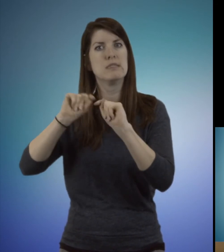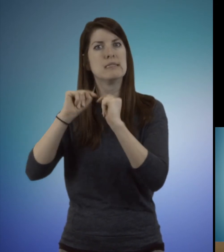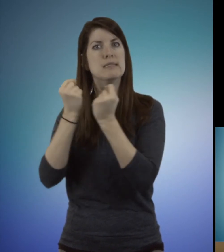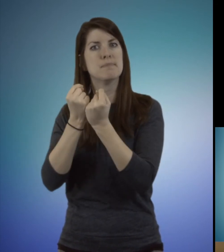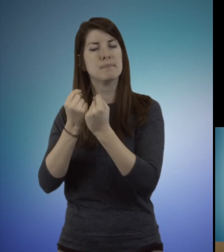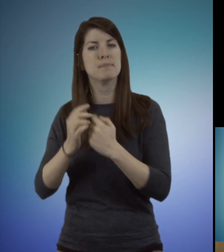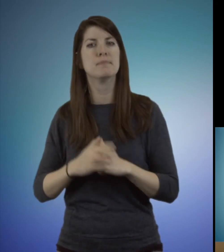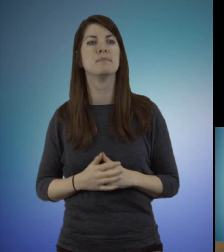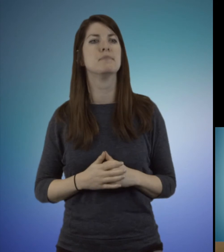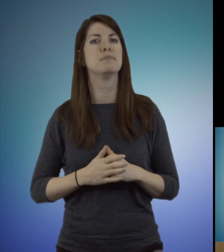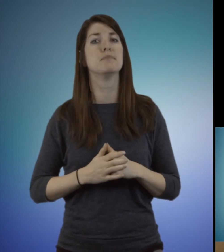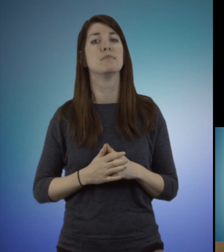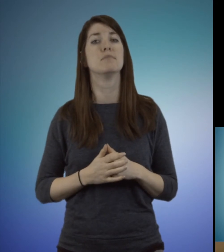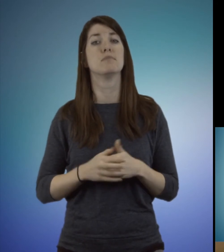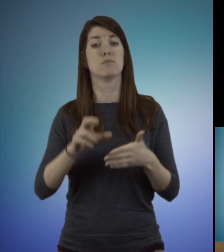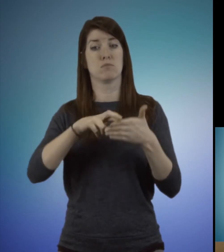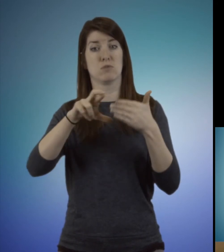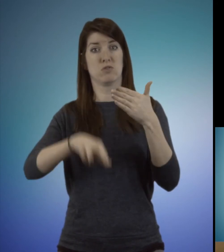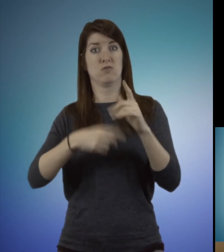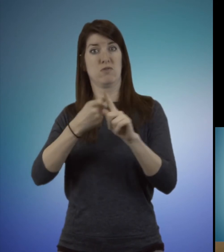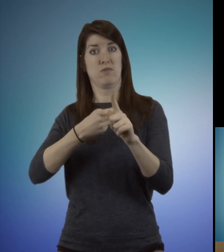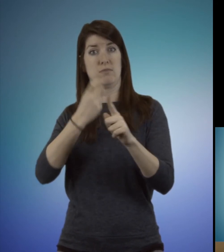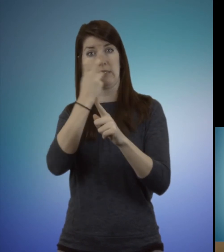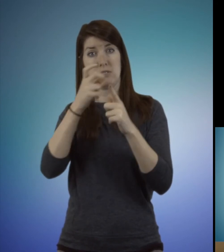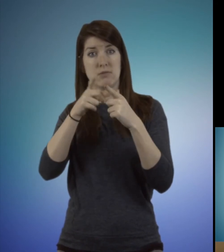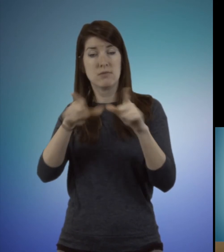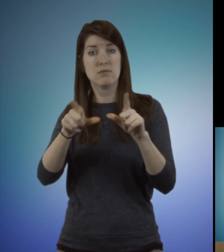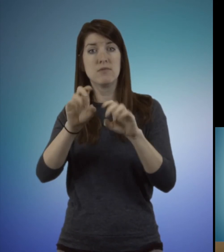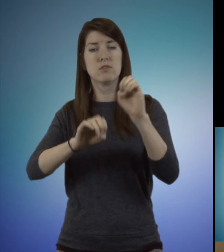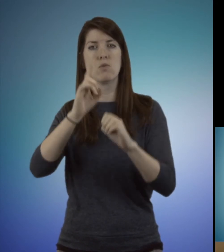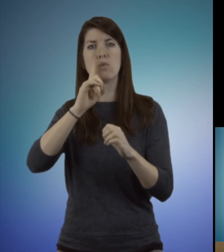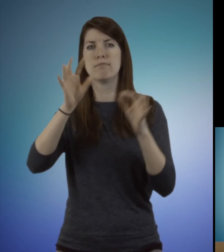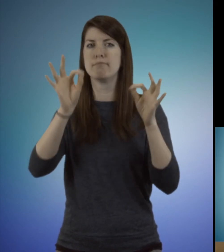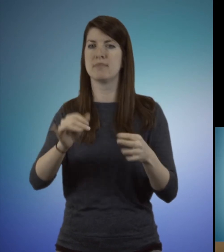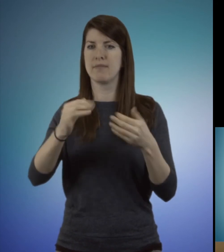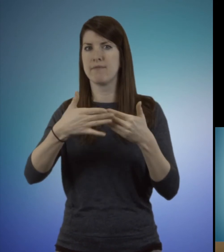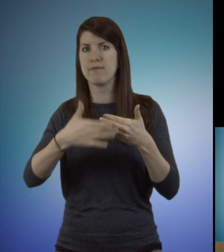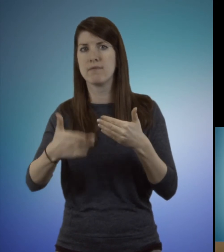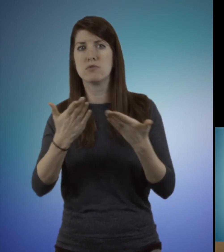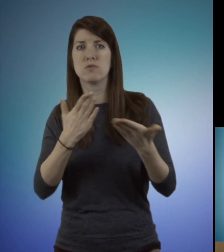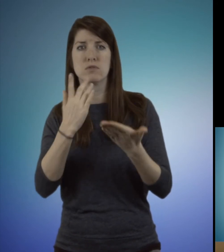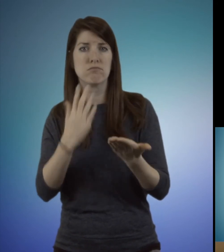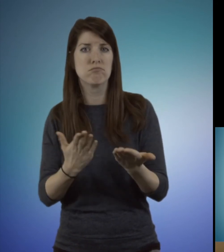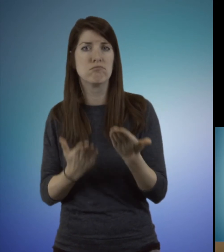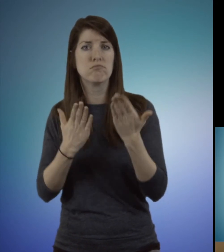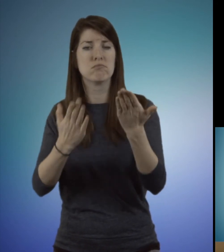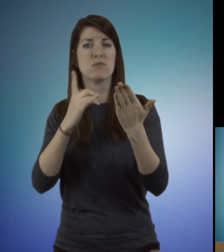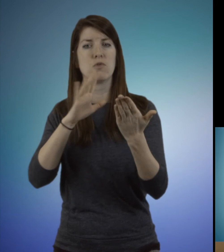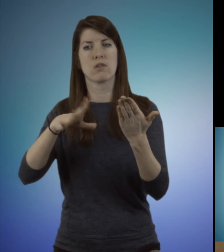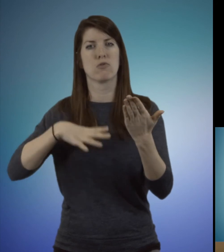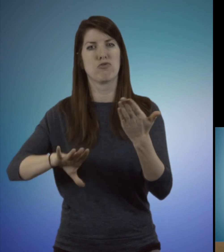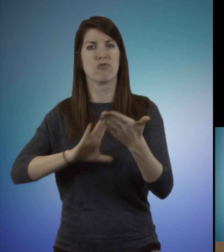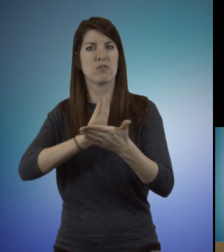Results from the speech and language evaluation will then determine if services are recommended as part of your child's early intervention plan.